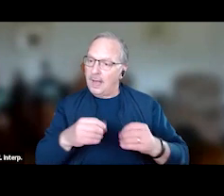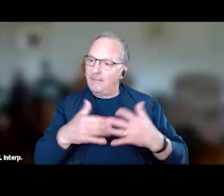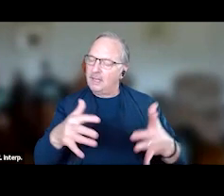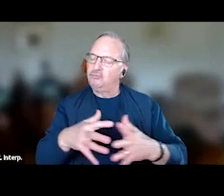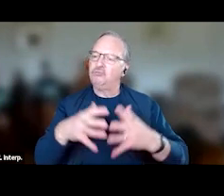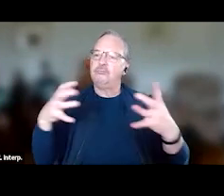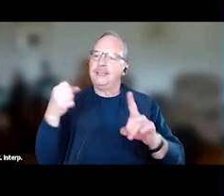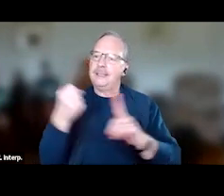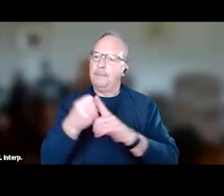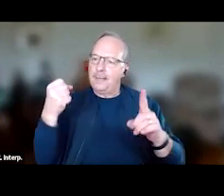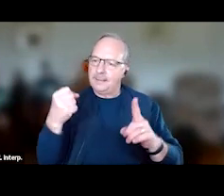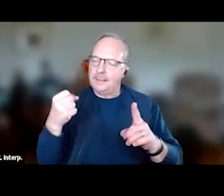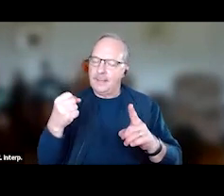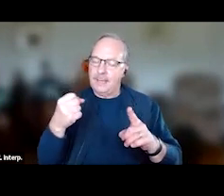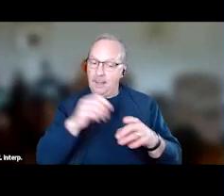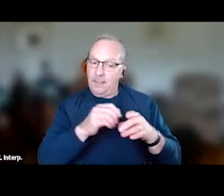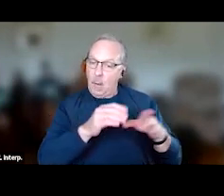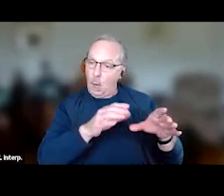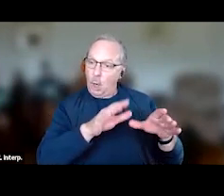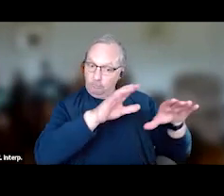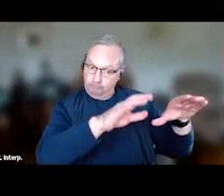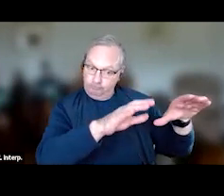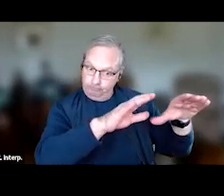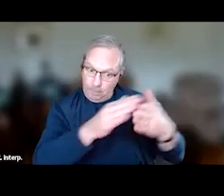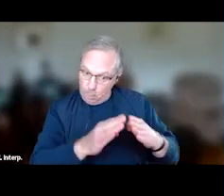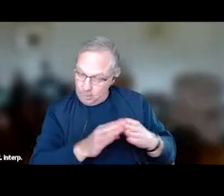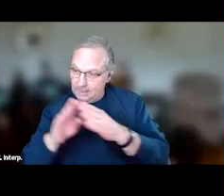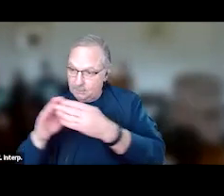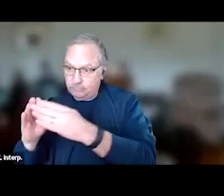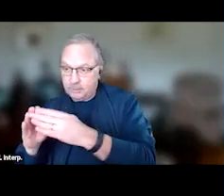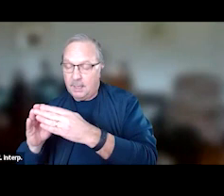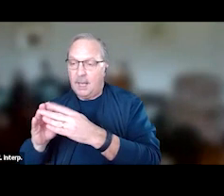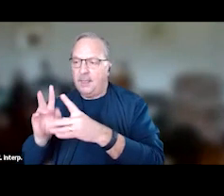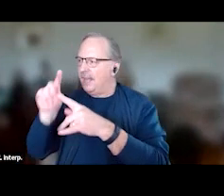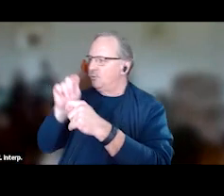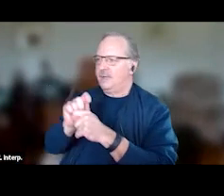within their respective communities, but are traditionally overlooked with funding.